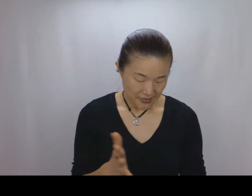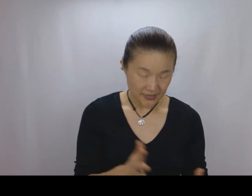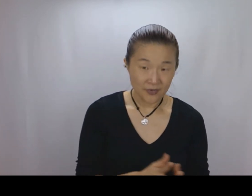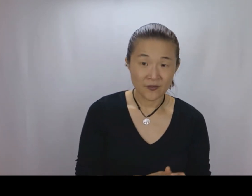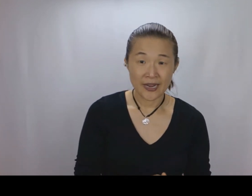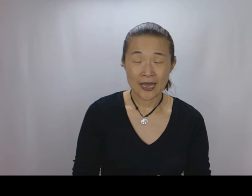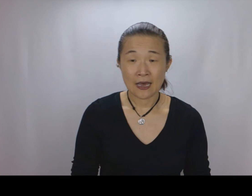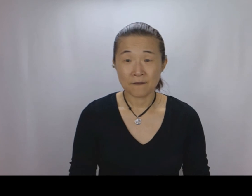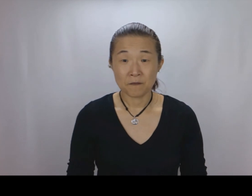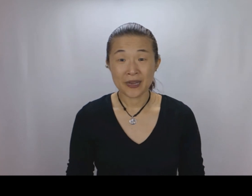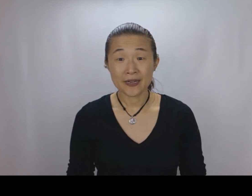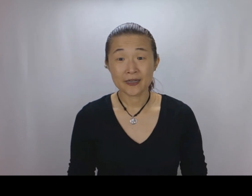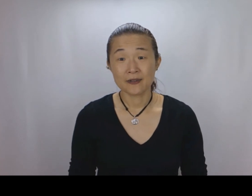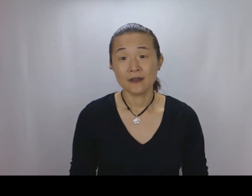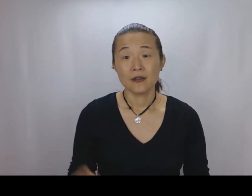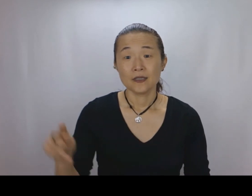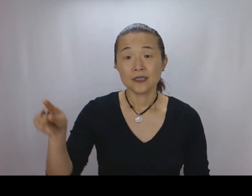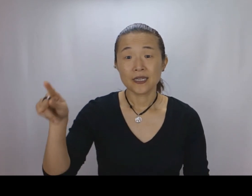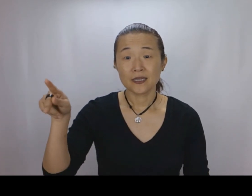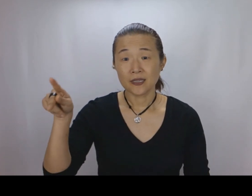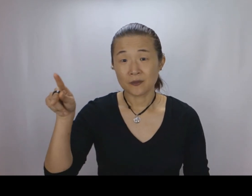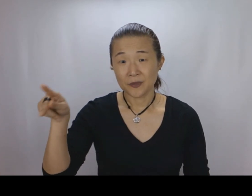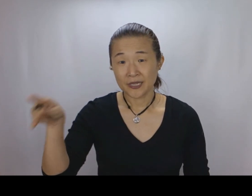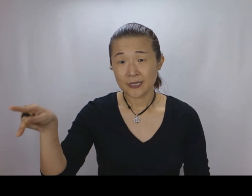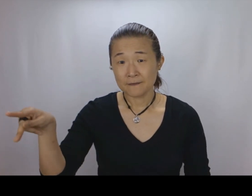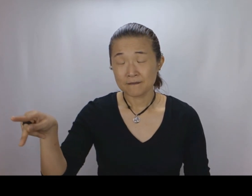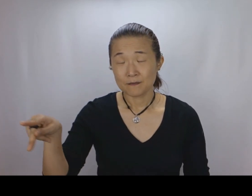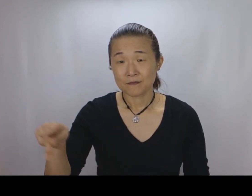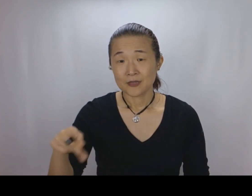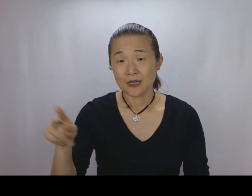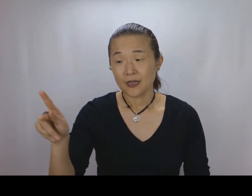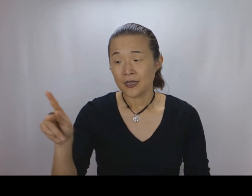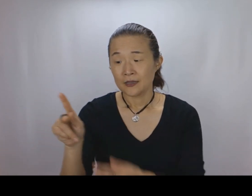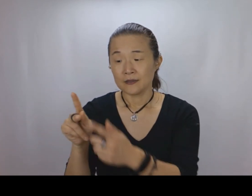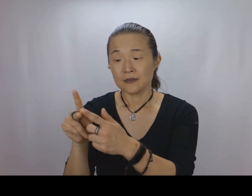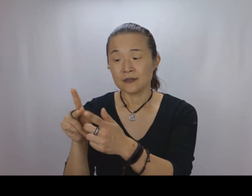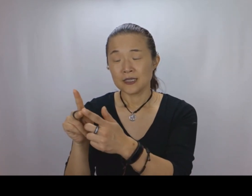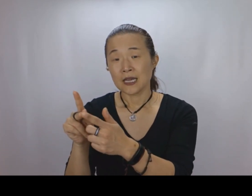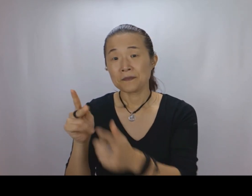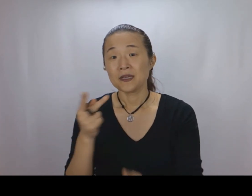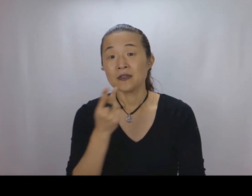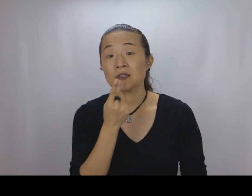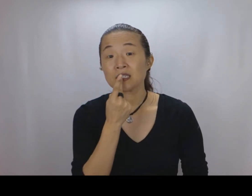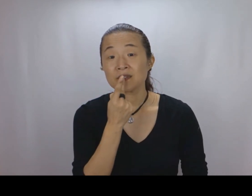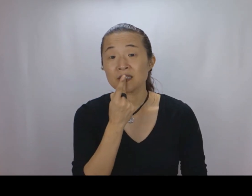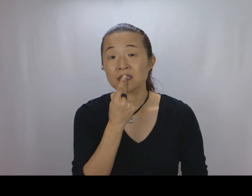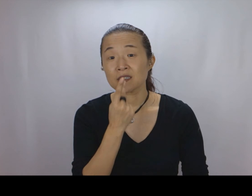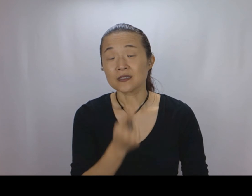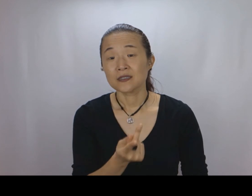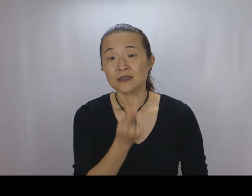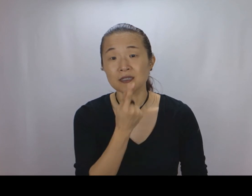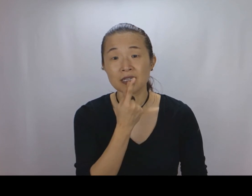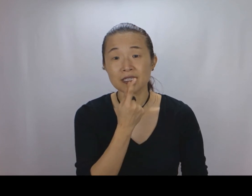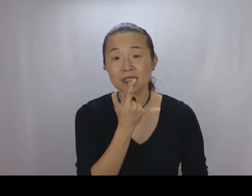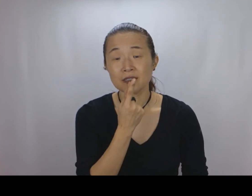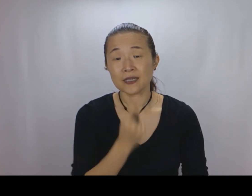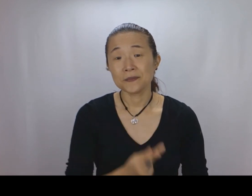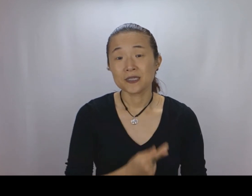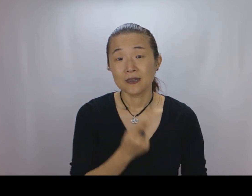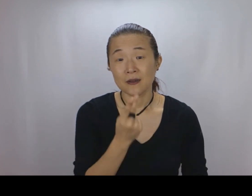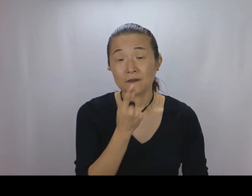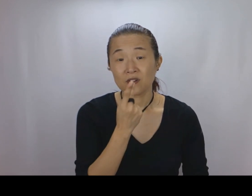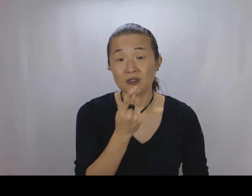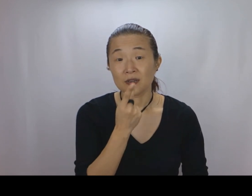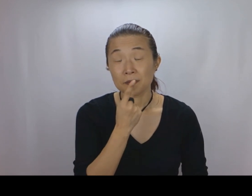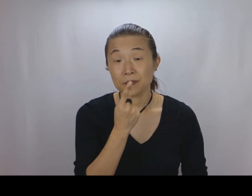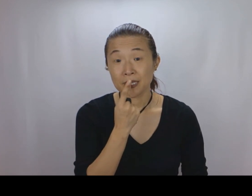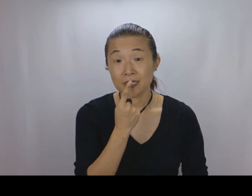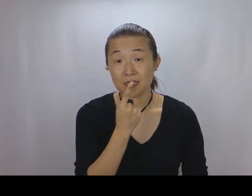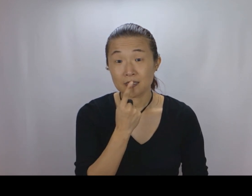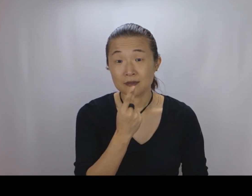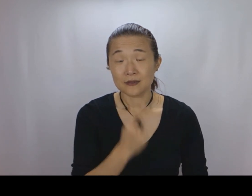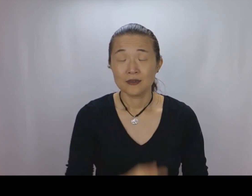And then we have pink take the letter "P" and you're going to tap the index finger next to your lips for pink.